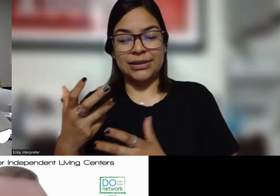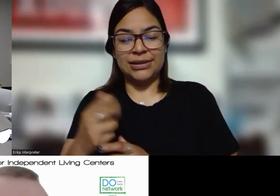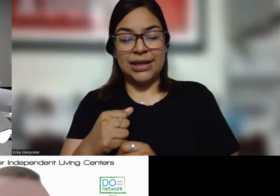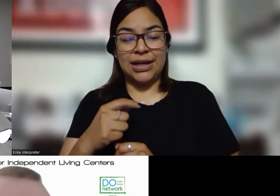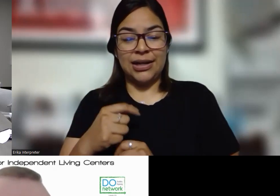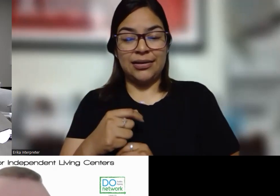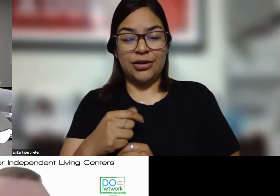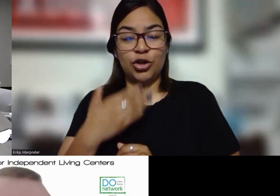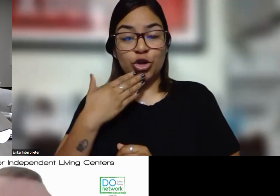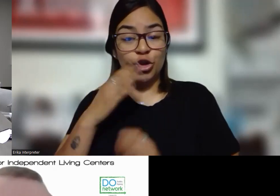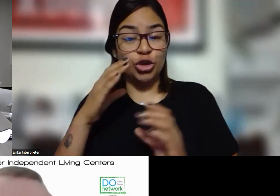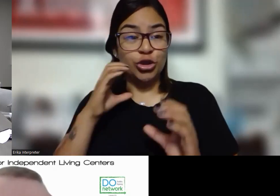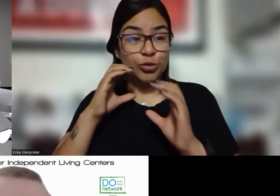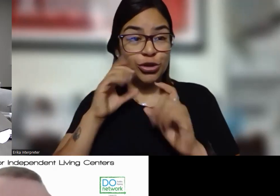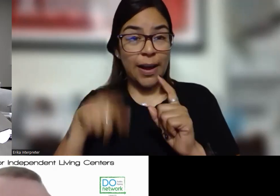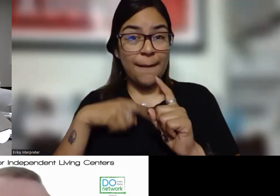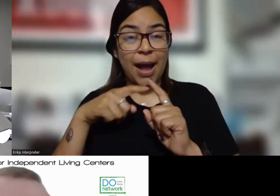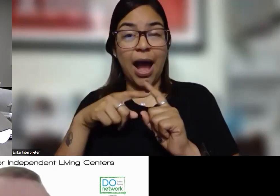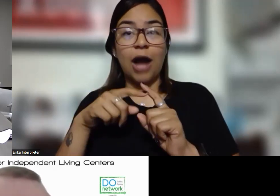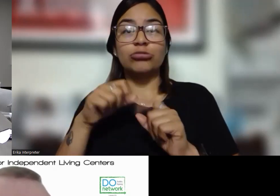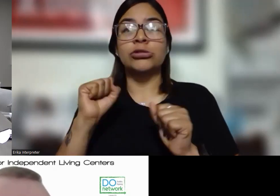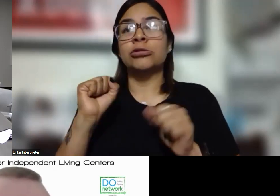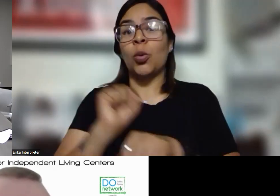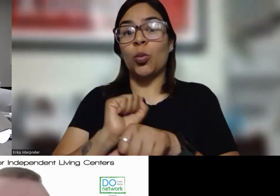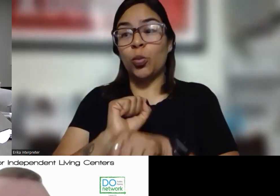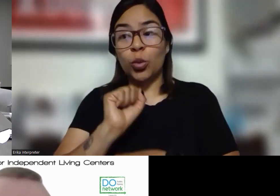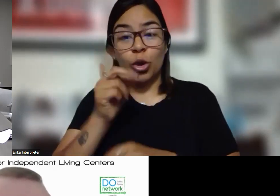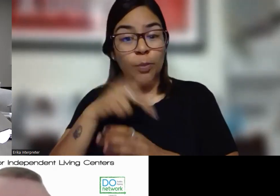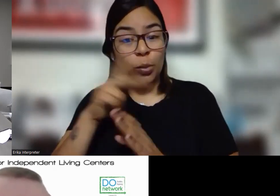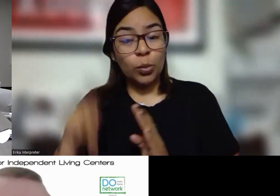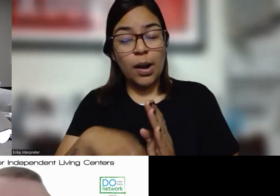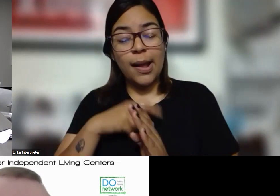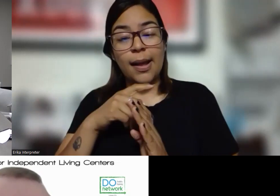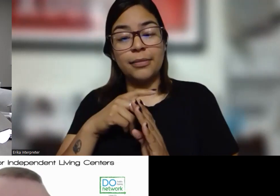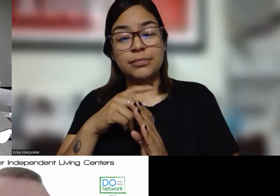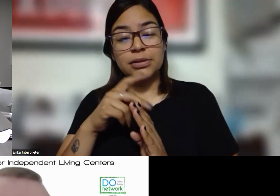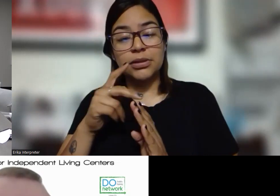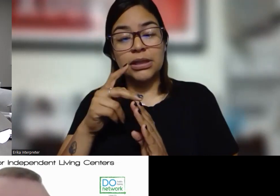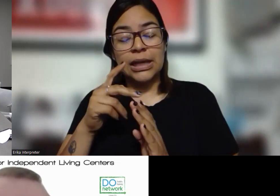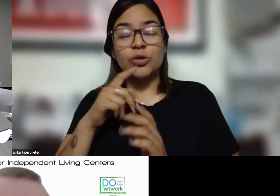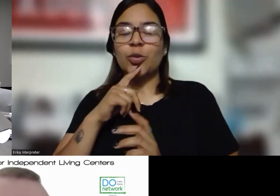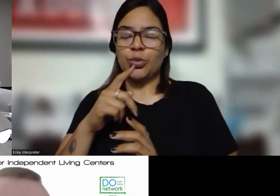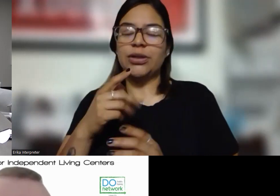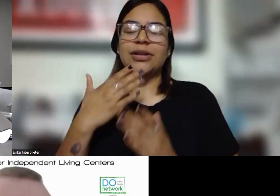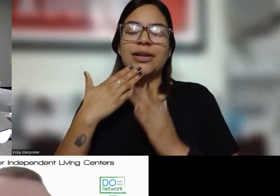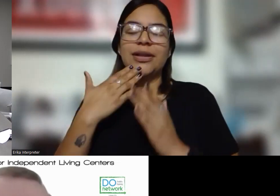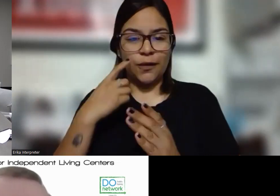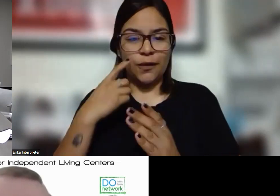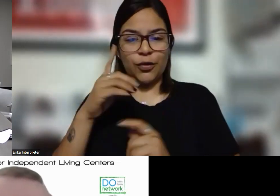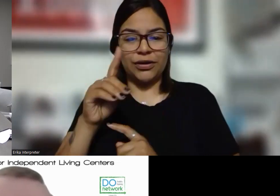on uh employment programs and uh we're very lucky and fortunate that do hosted the event